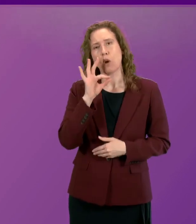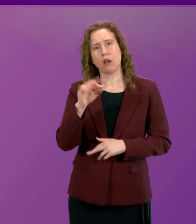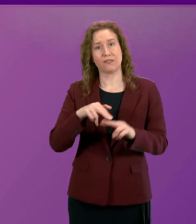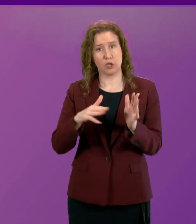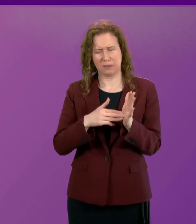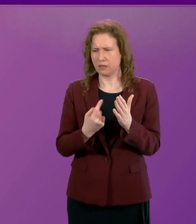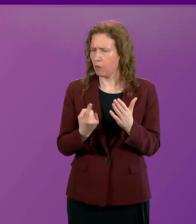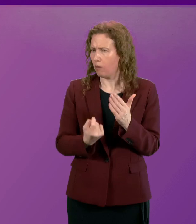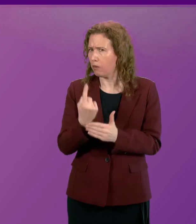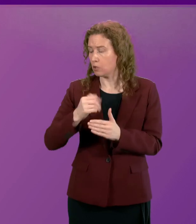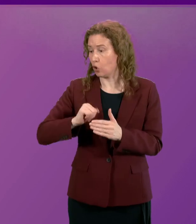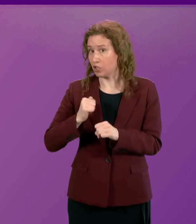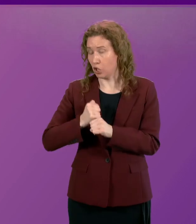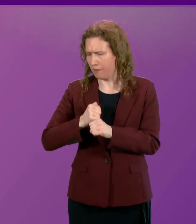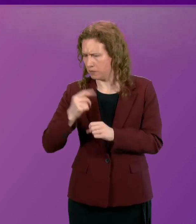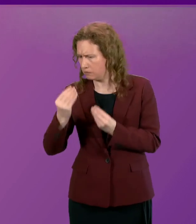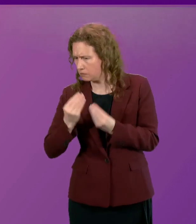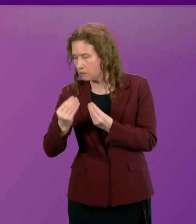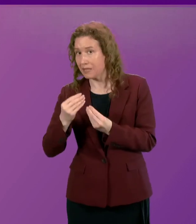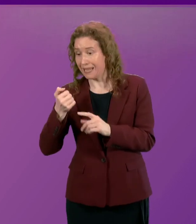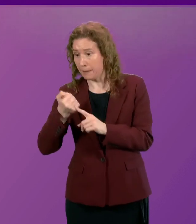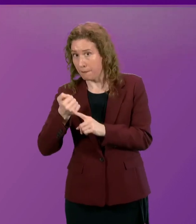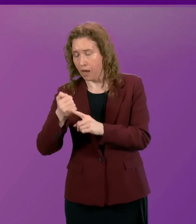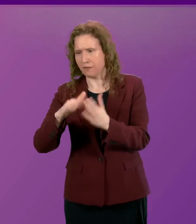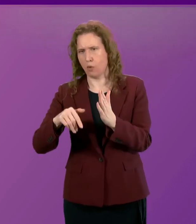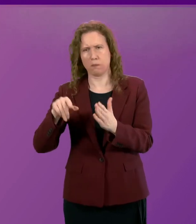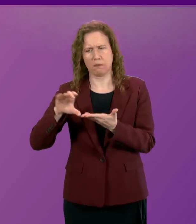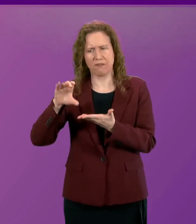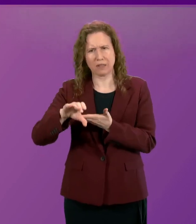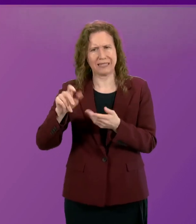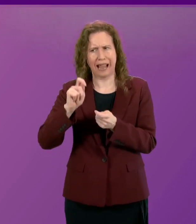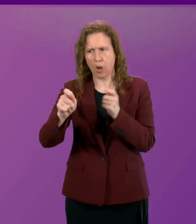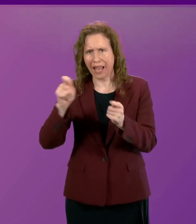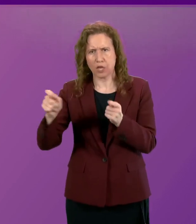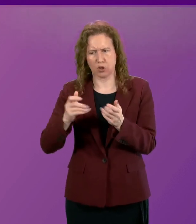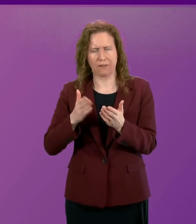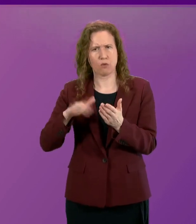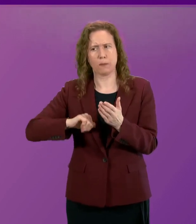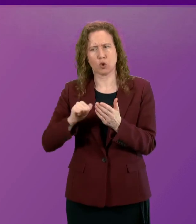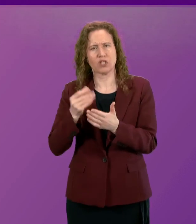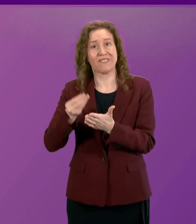What assessment has the Scottish Government made of the impact that recent changes by the Scottish Funding Council to funding allocations will